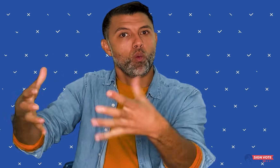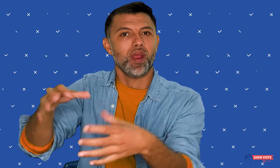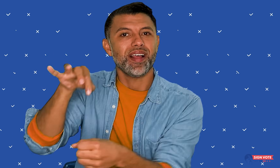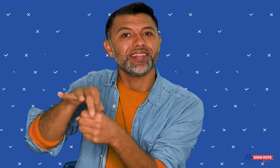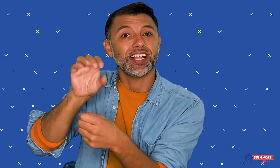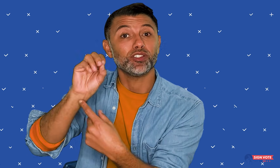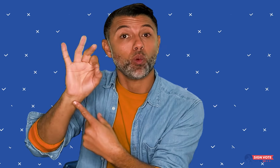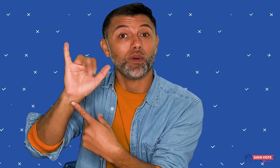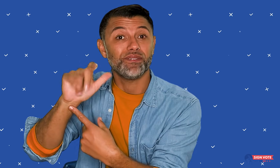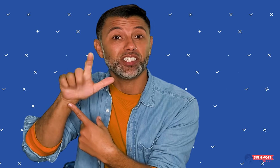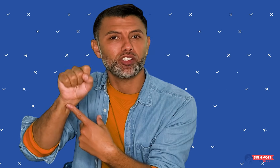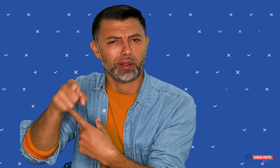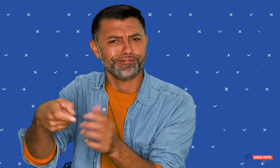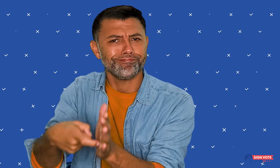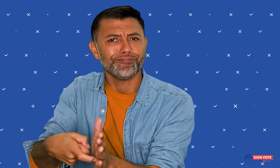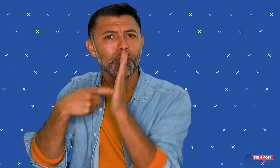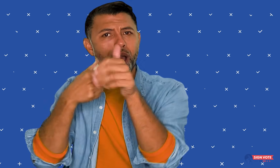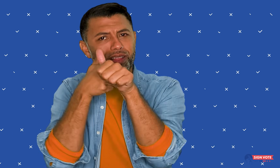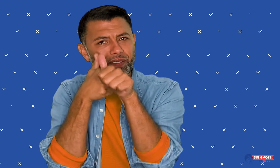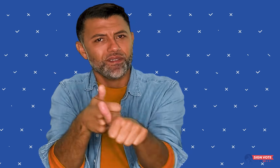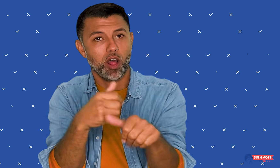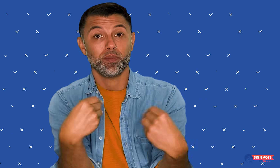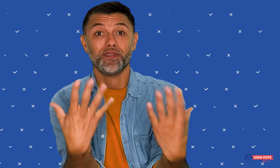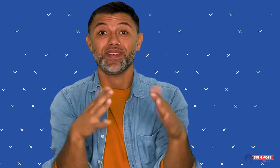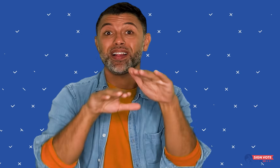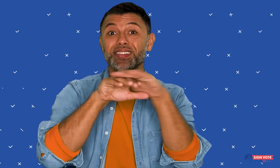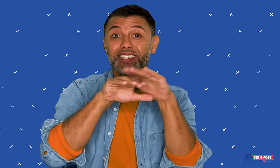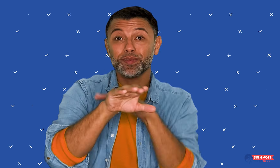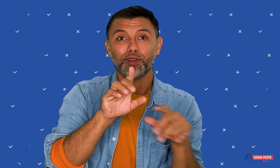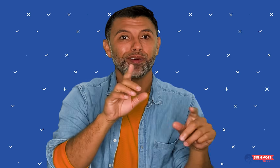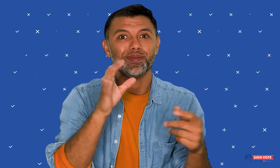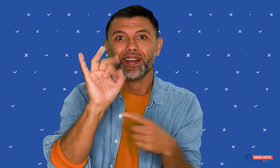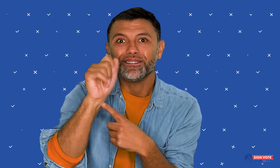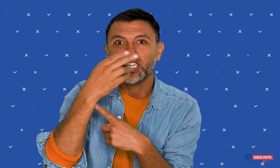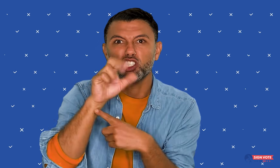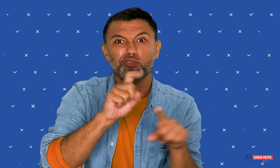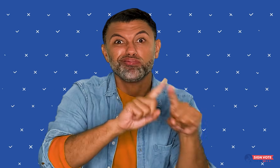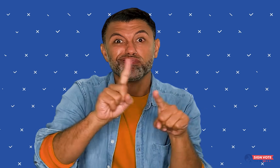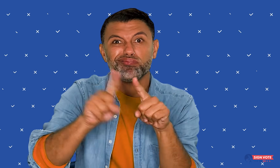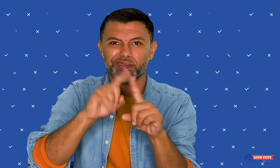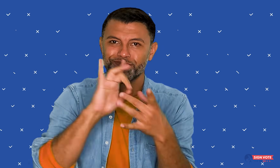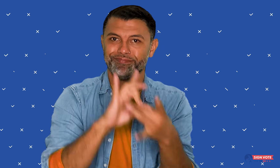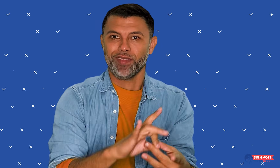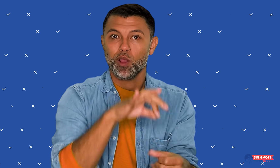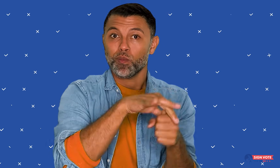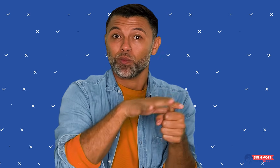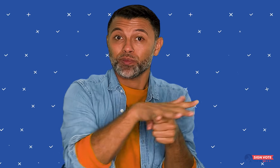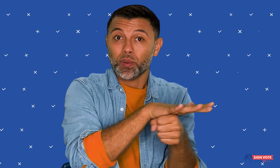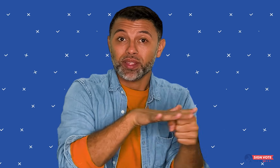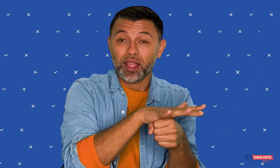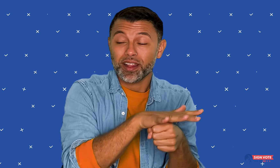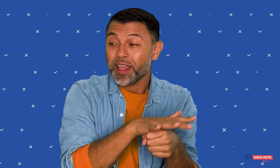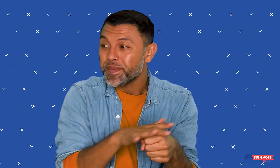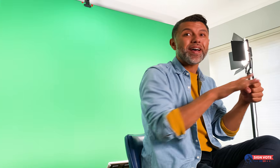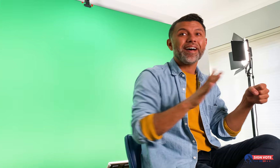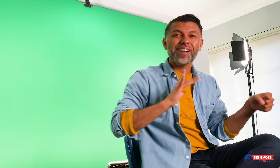for election officials who must follow guidelines for accessibility features at all polling areas.